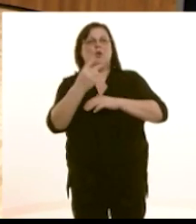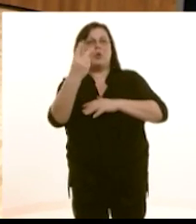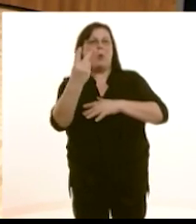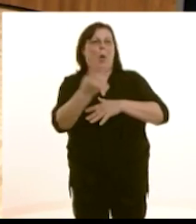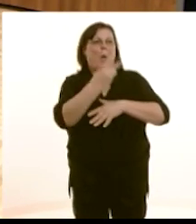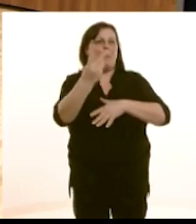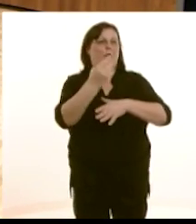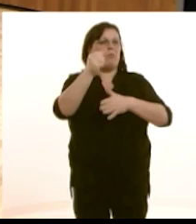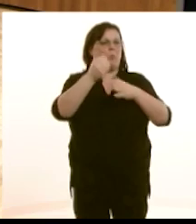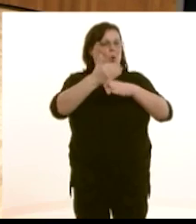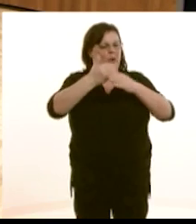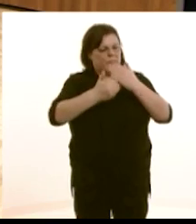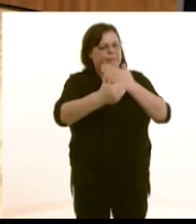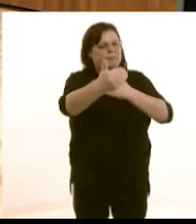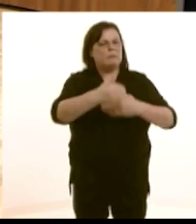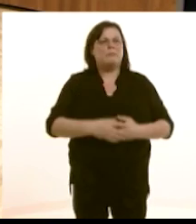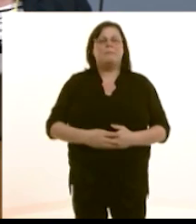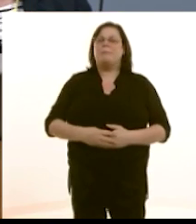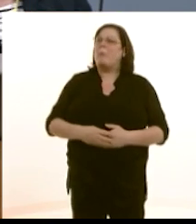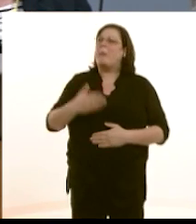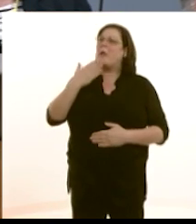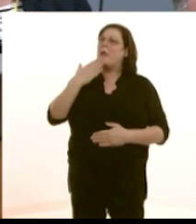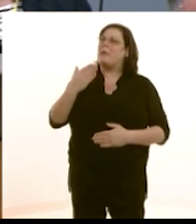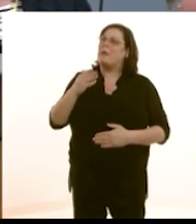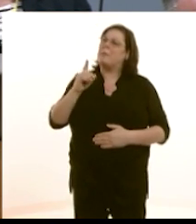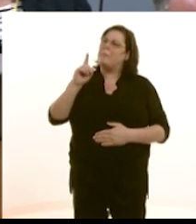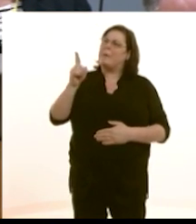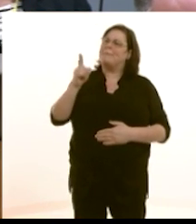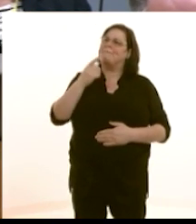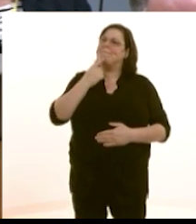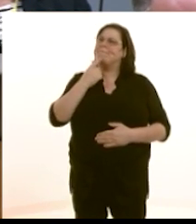for your answer. How do you account for the criticism, First Minister, that the £20 million